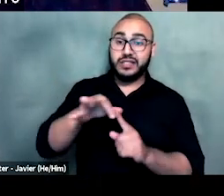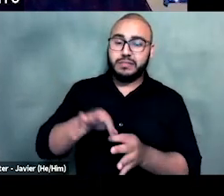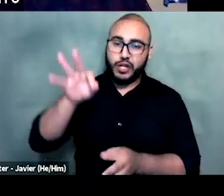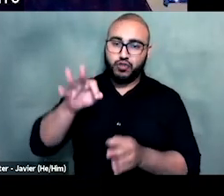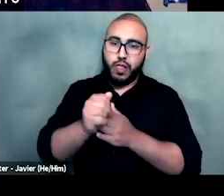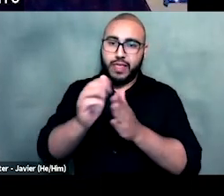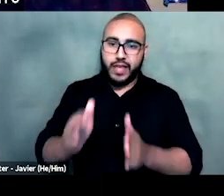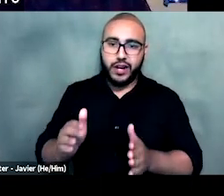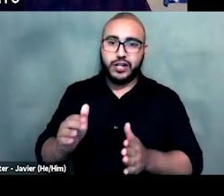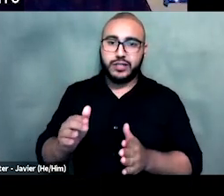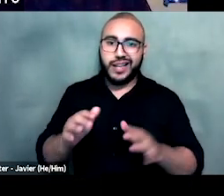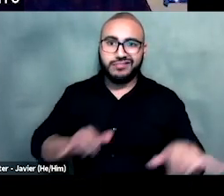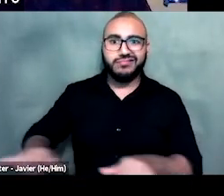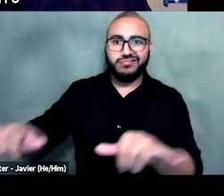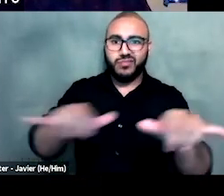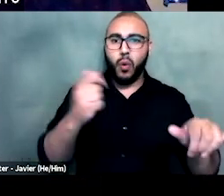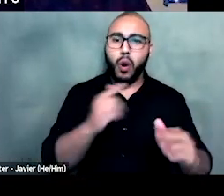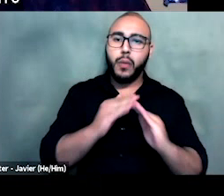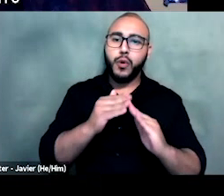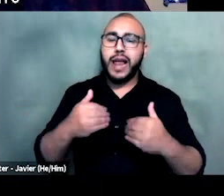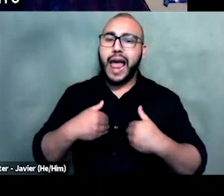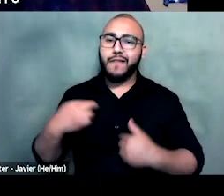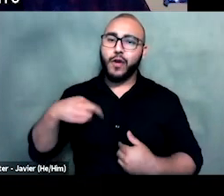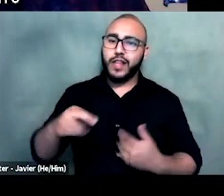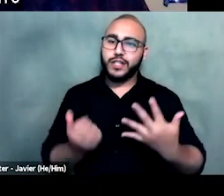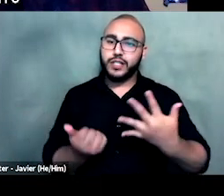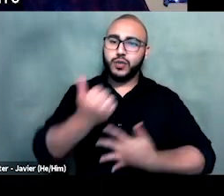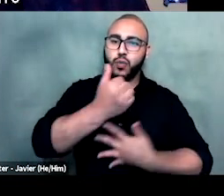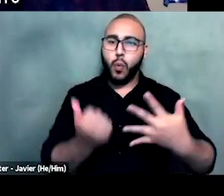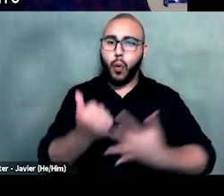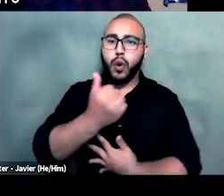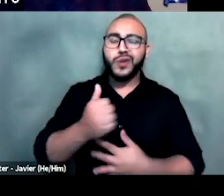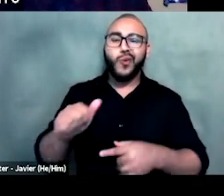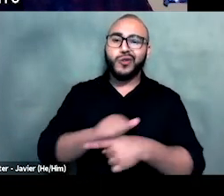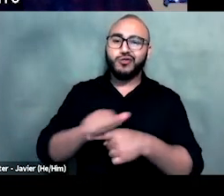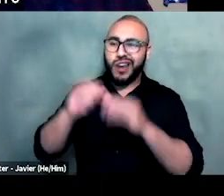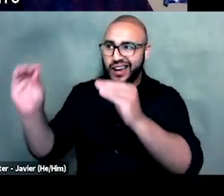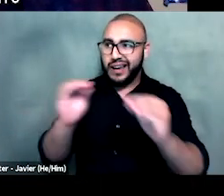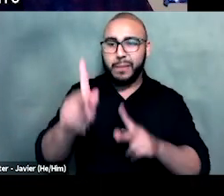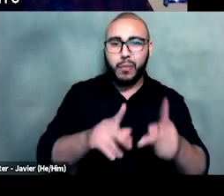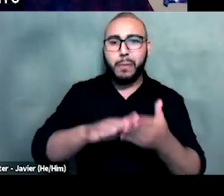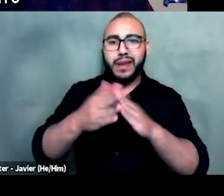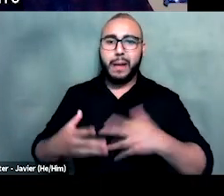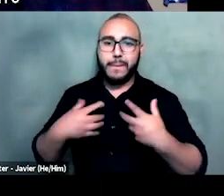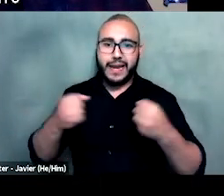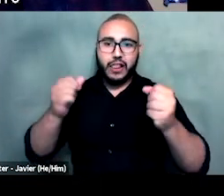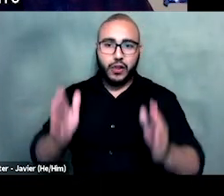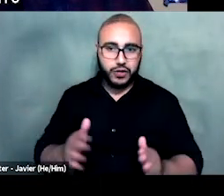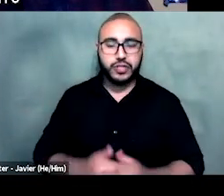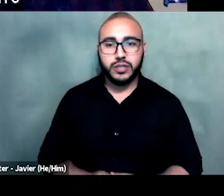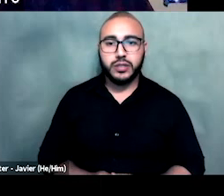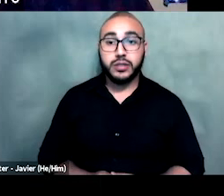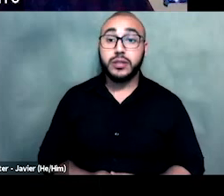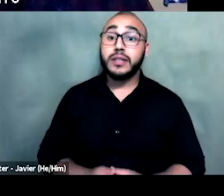tribes have religious orders, and they train people to become healers. Again, Native